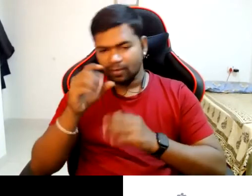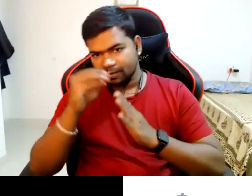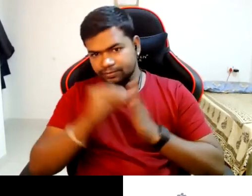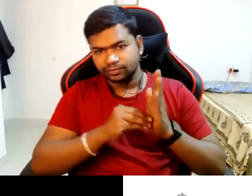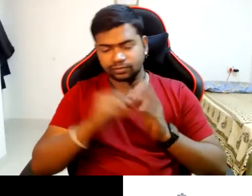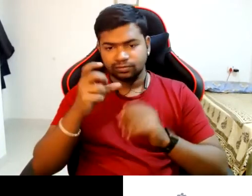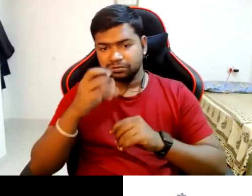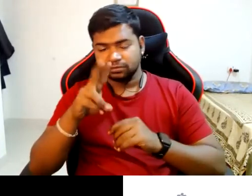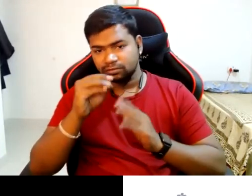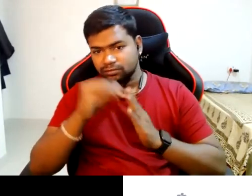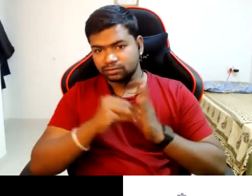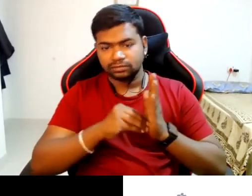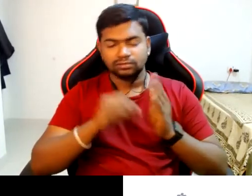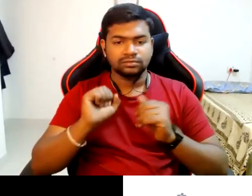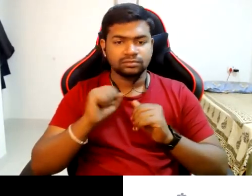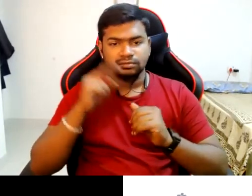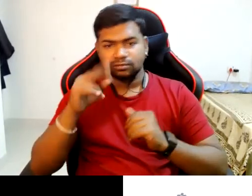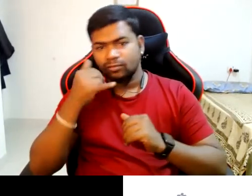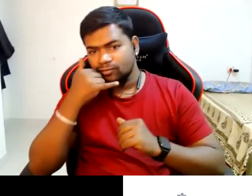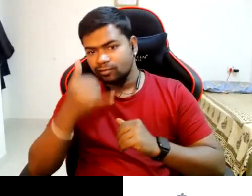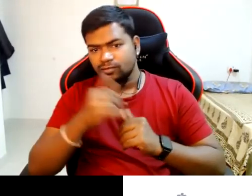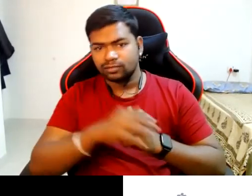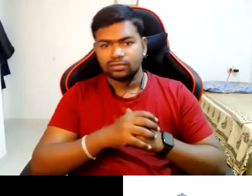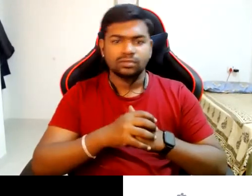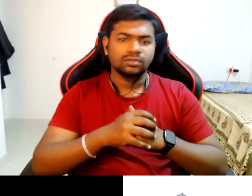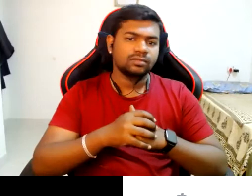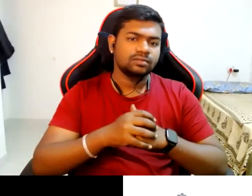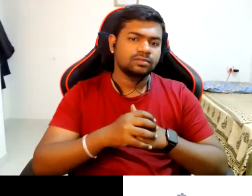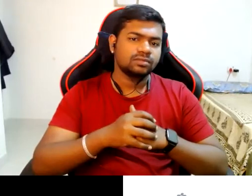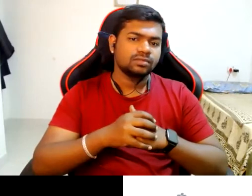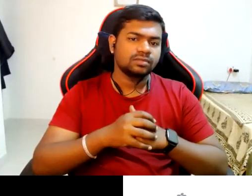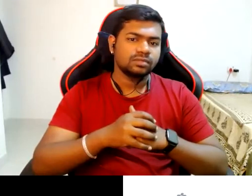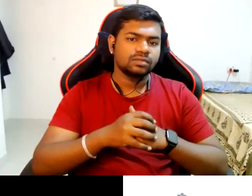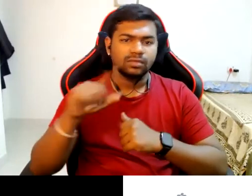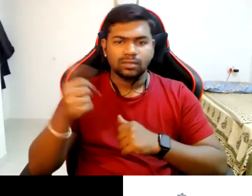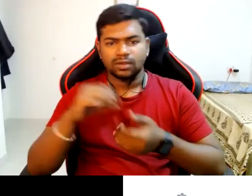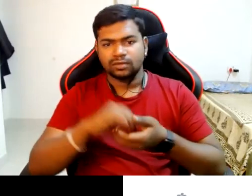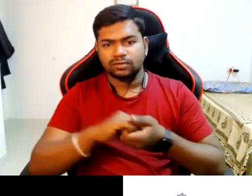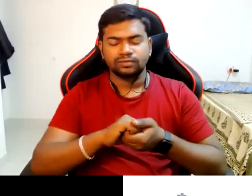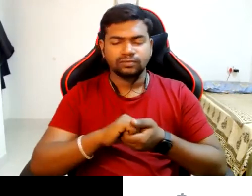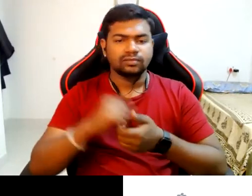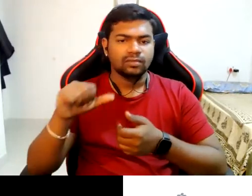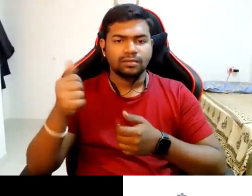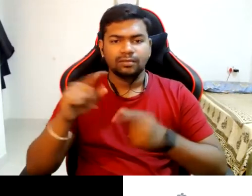So whenever I would get a call I'll take the take the phone to my friend. I'll take the mobile to my roommate and my roommate